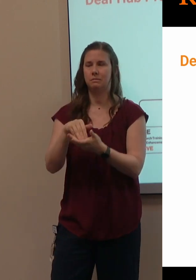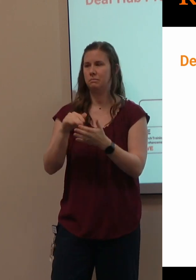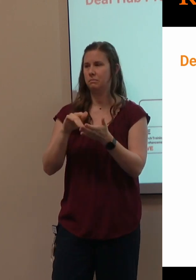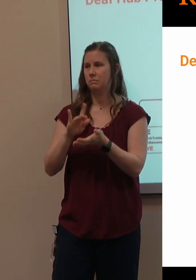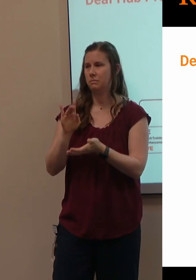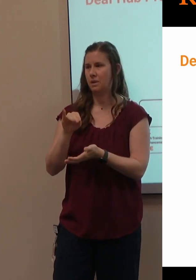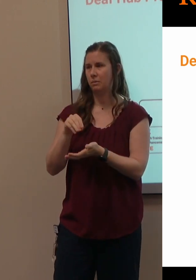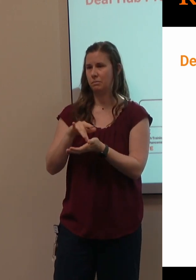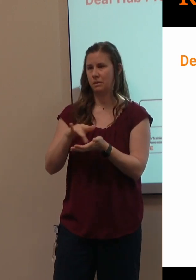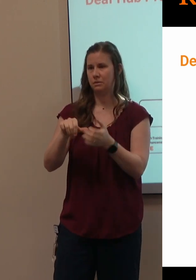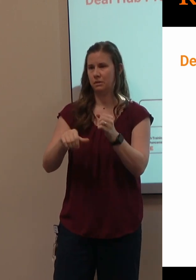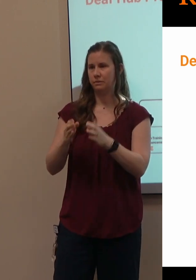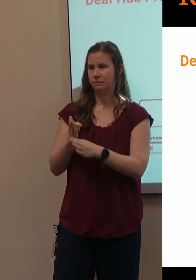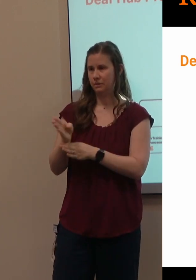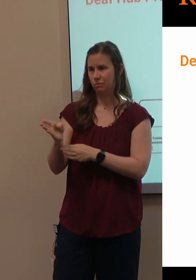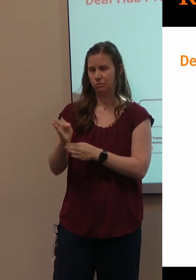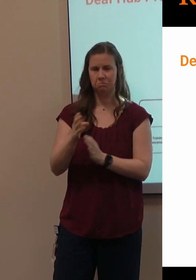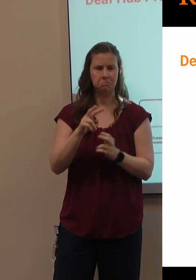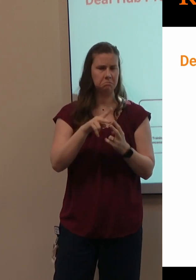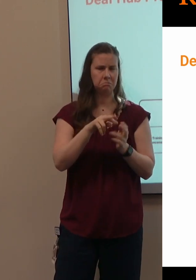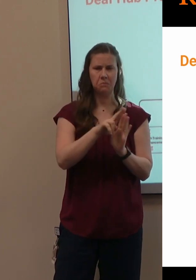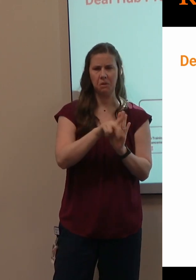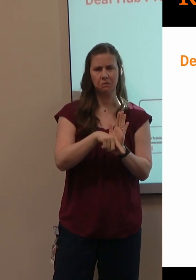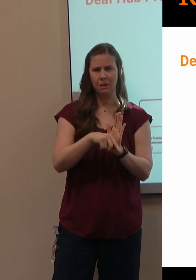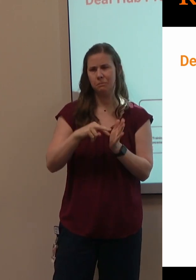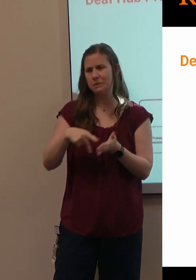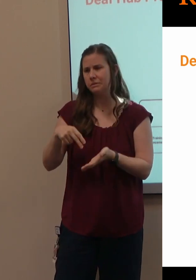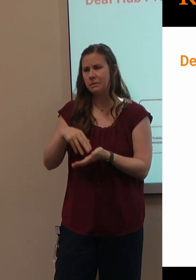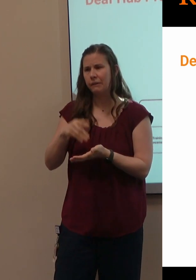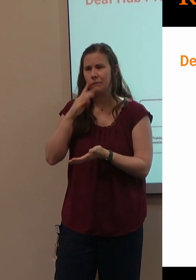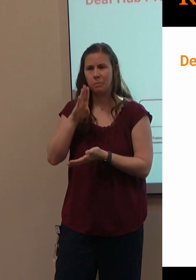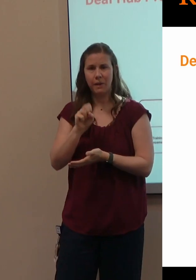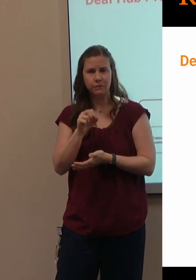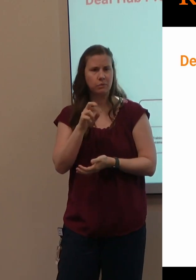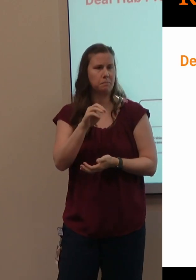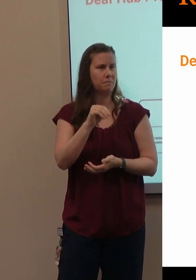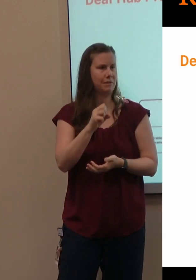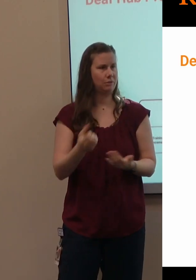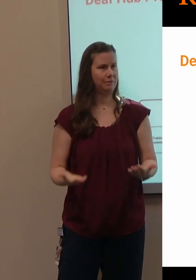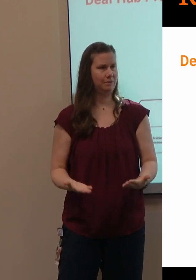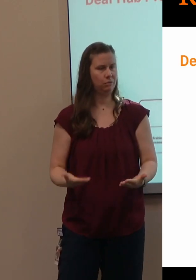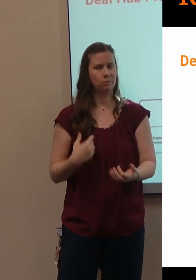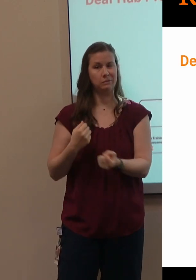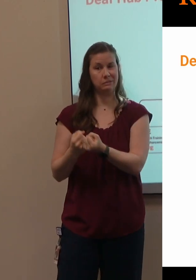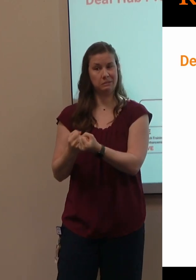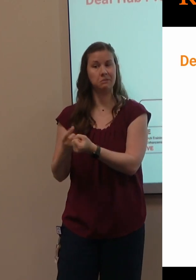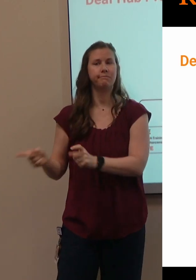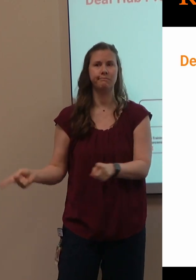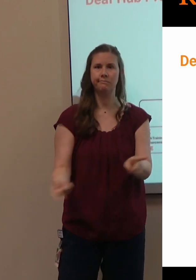Those are for students who want to pursue a PhD in biomedical sciences and we support them